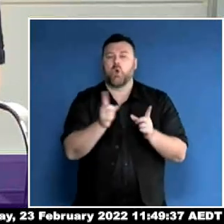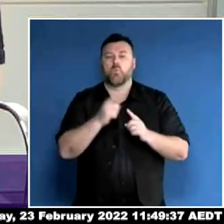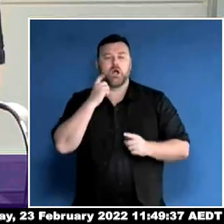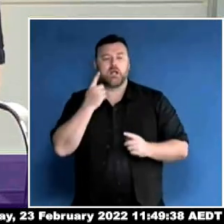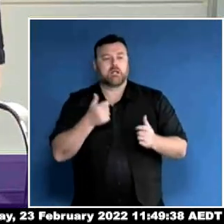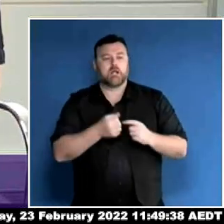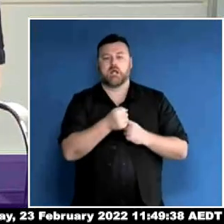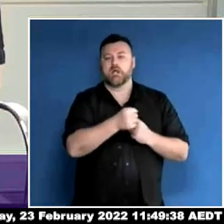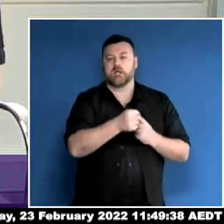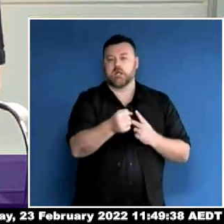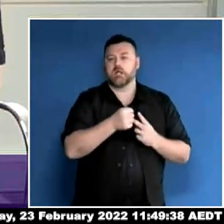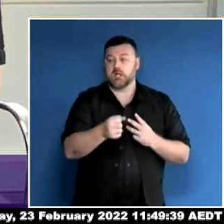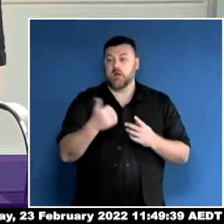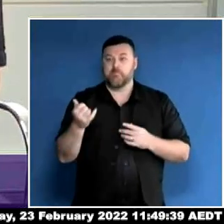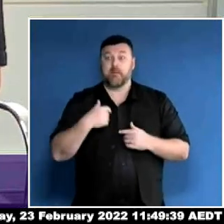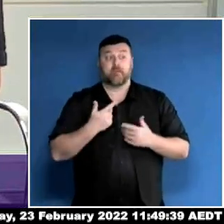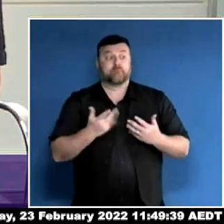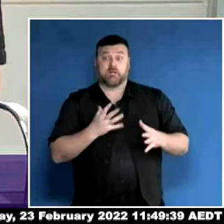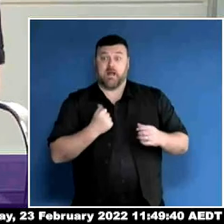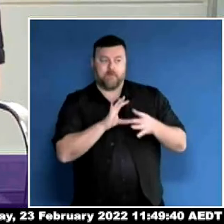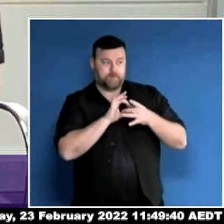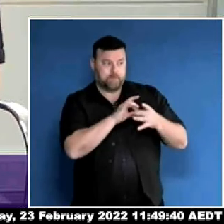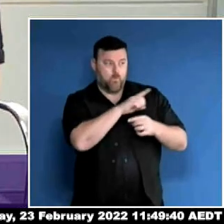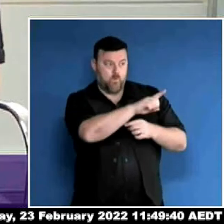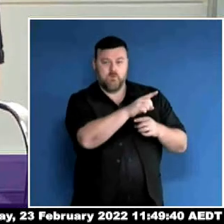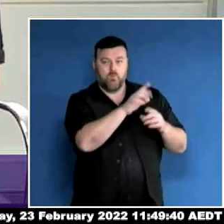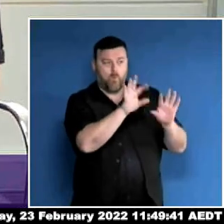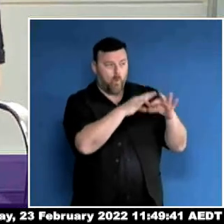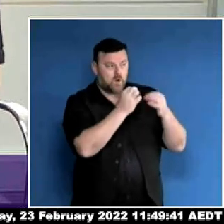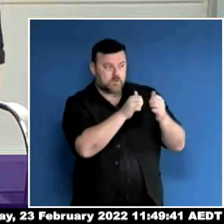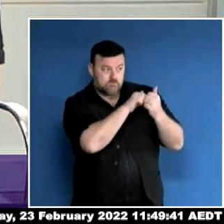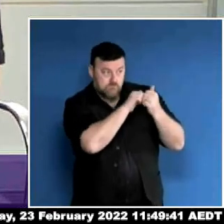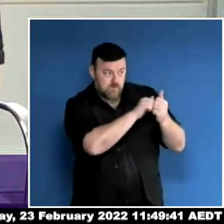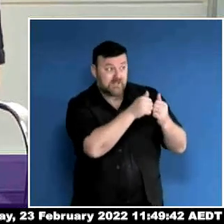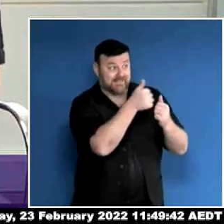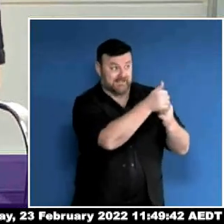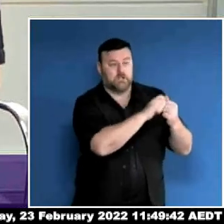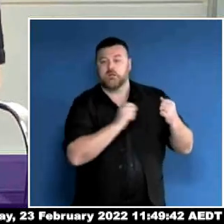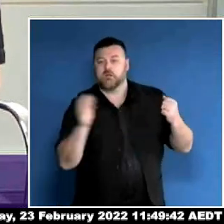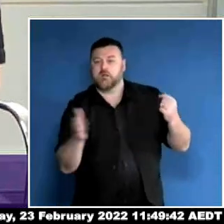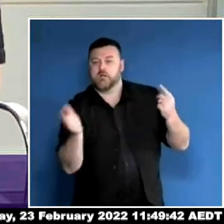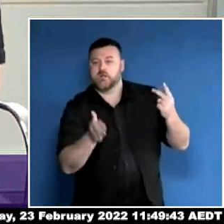kind of bundle packages where they can put, you know, five, 10 participants or candidates